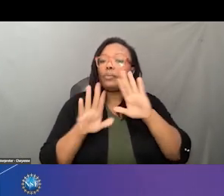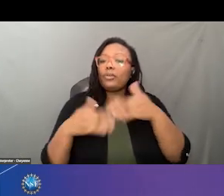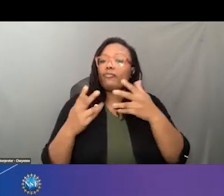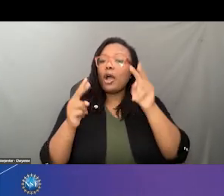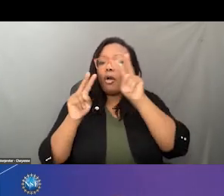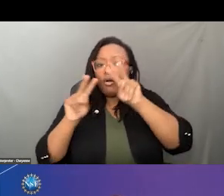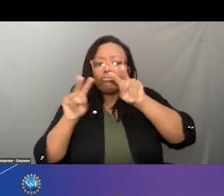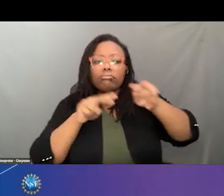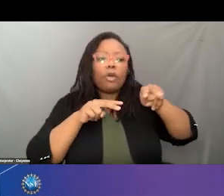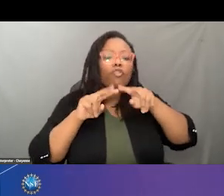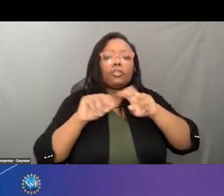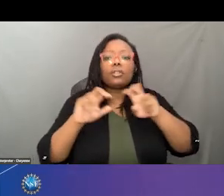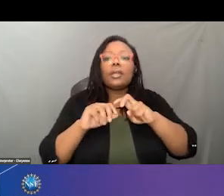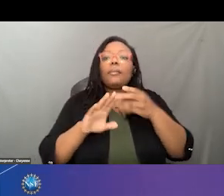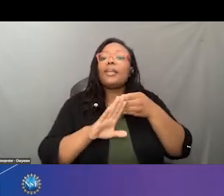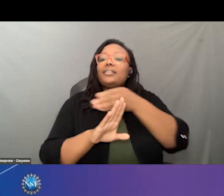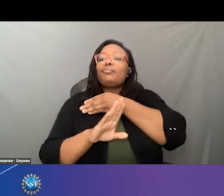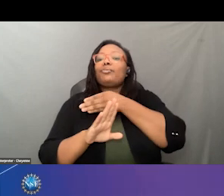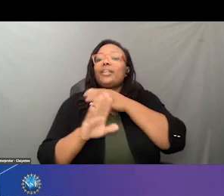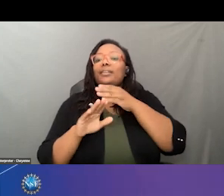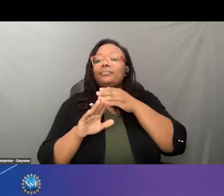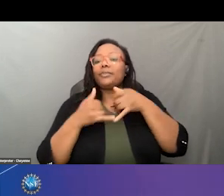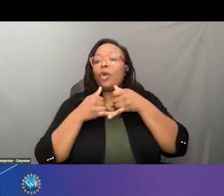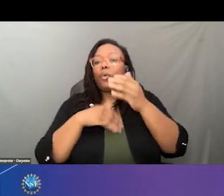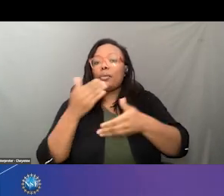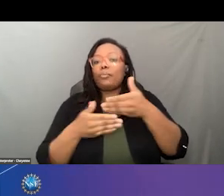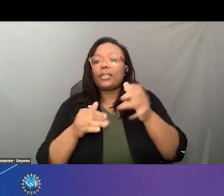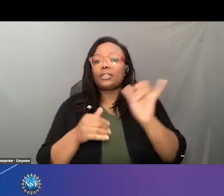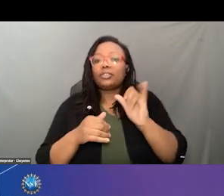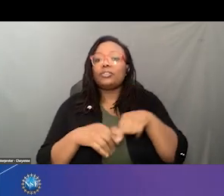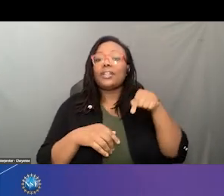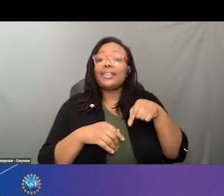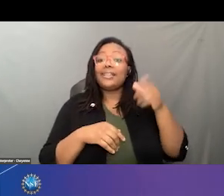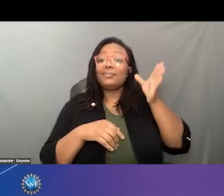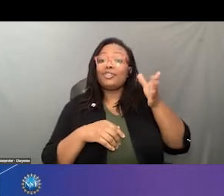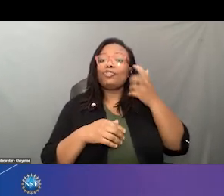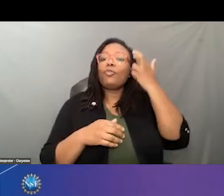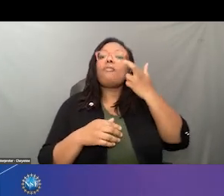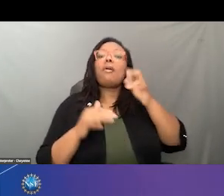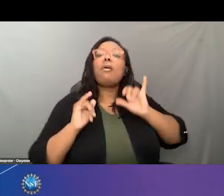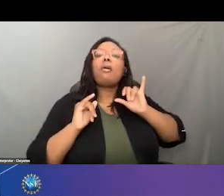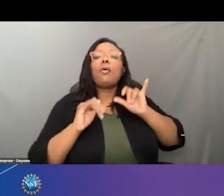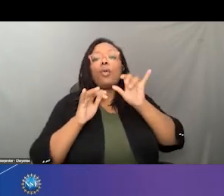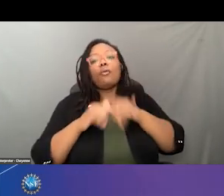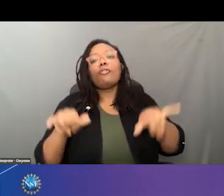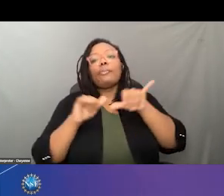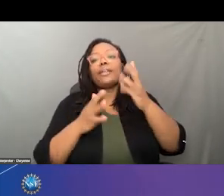but is also involved in the pre-award process at NSF. In this presentation, we realize that we will repeat some of the areas